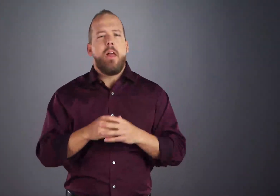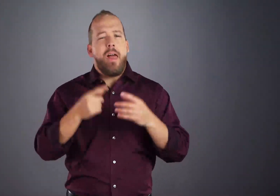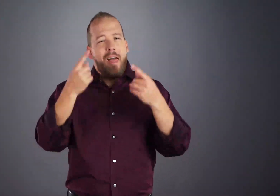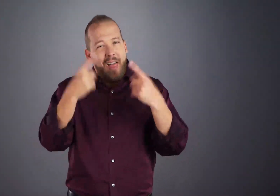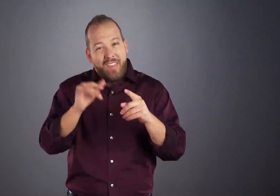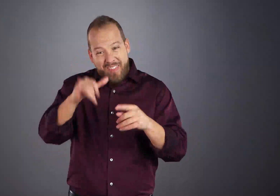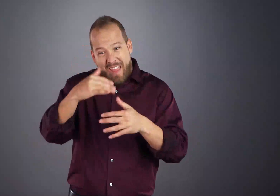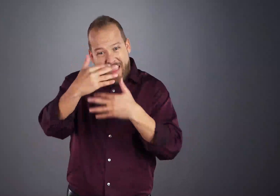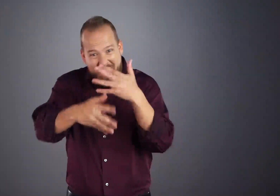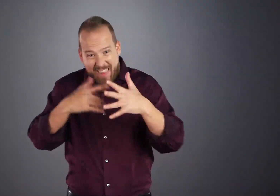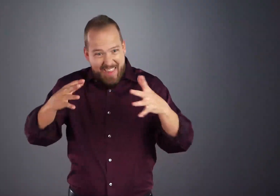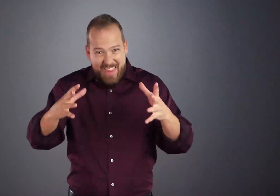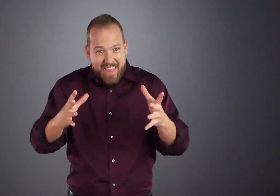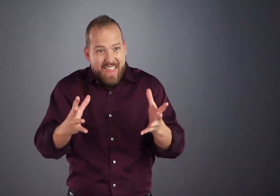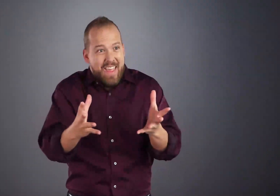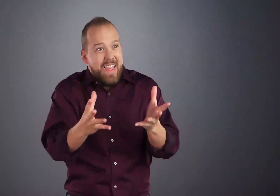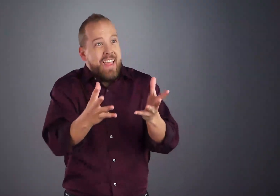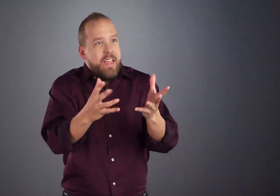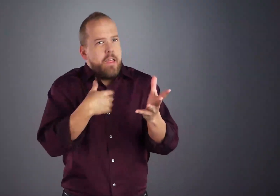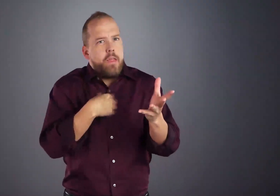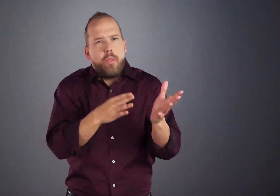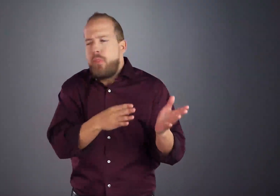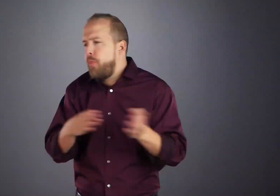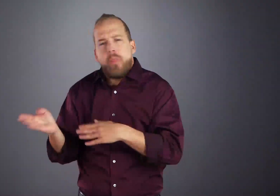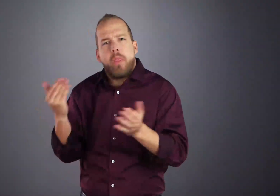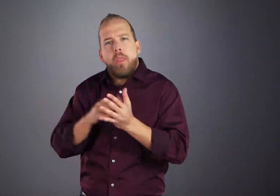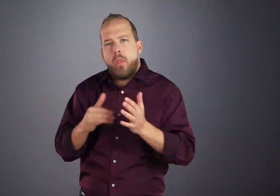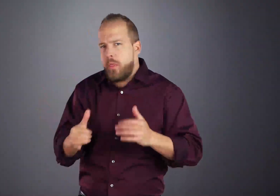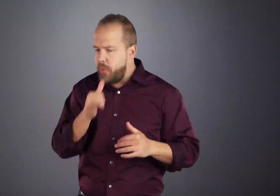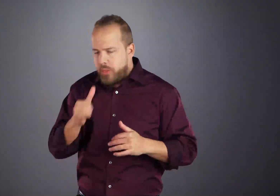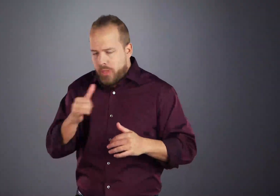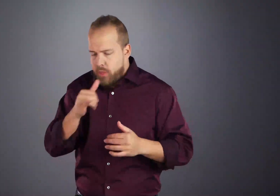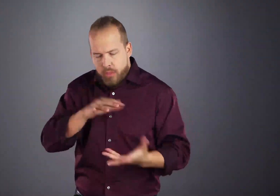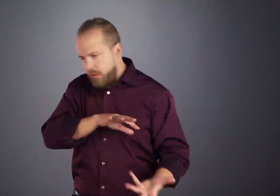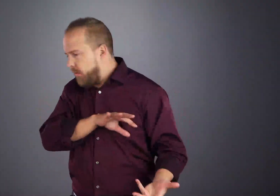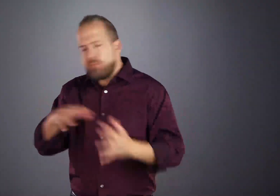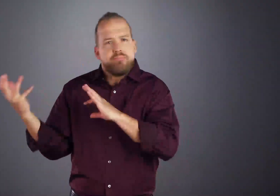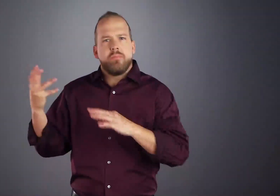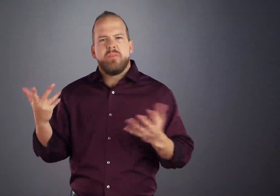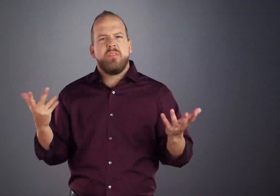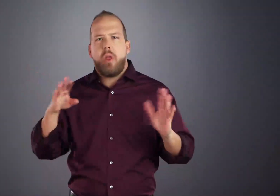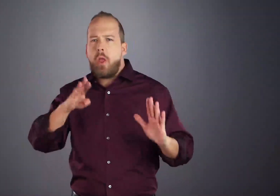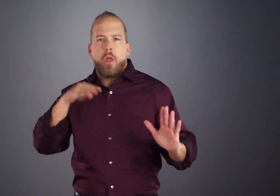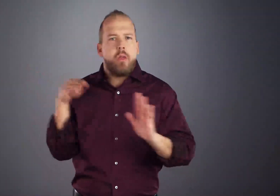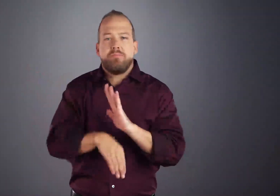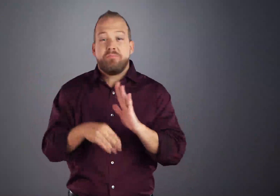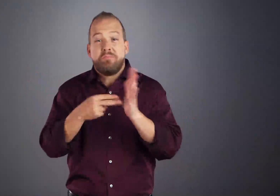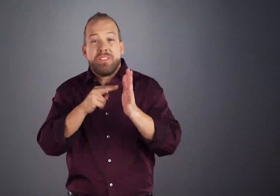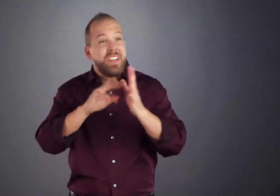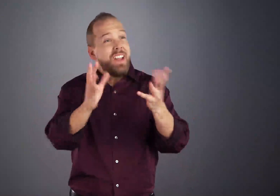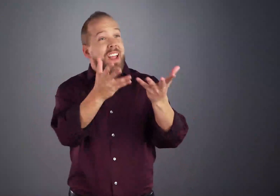I saw I could not take so much as one drink. I was through forever.